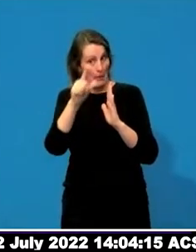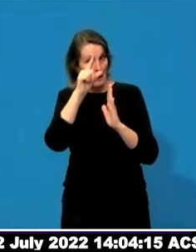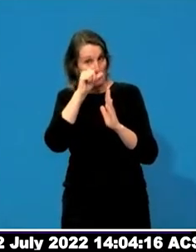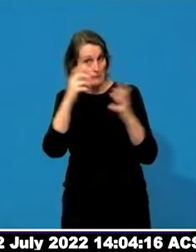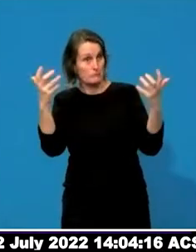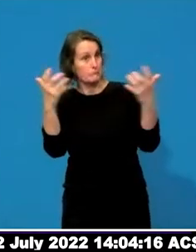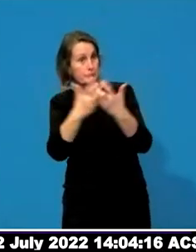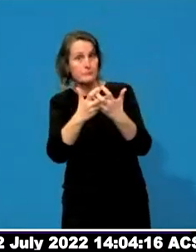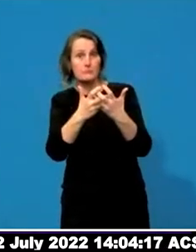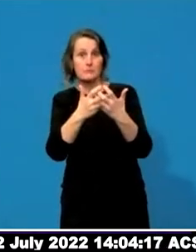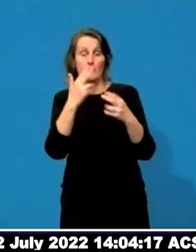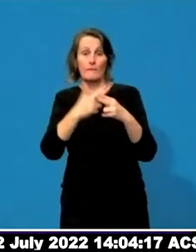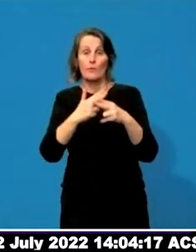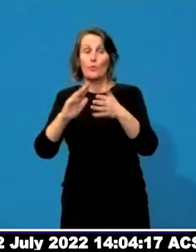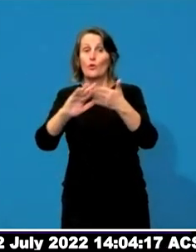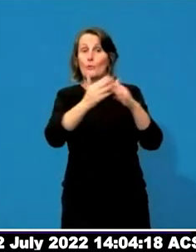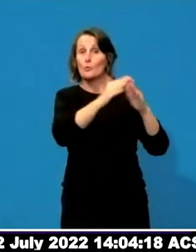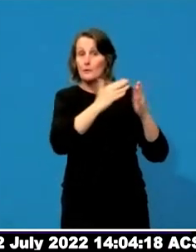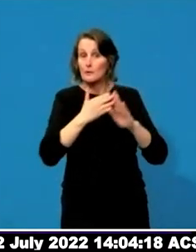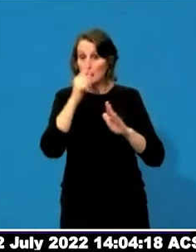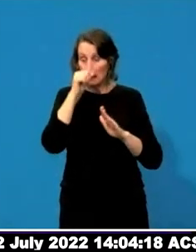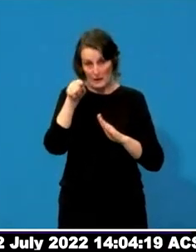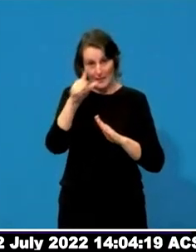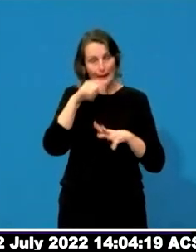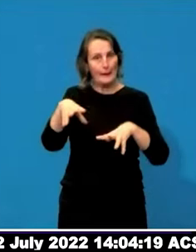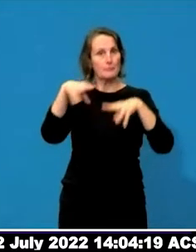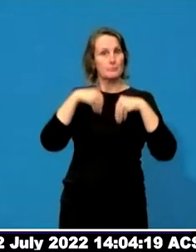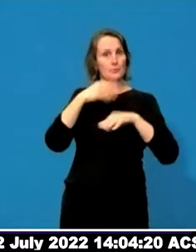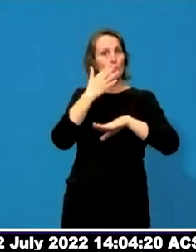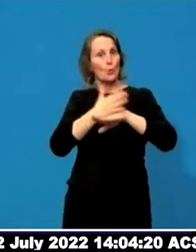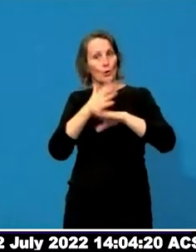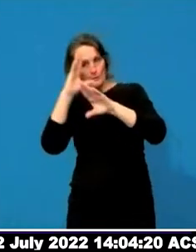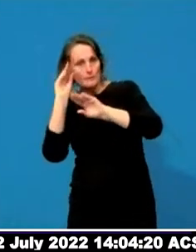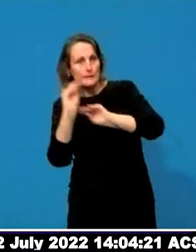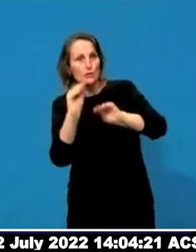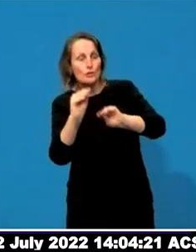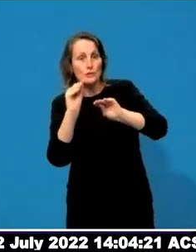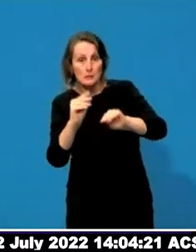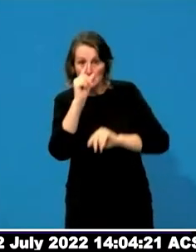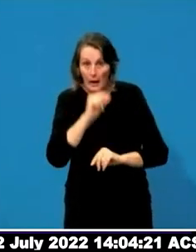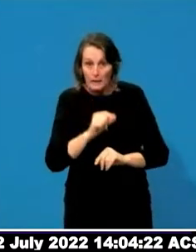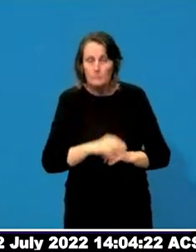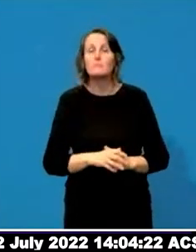are in a very strong position to do this type of leadership? MS McRAE: Absolutely, yeah.